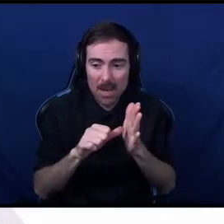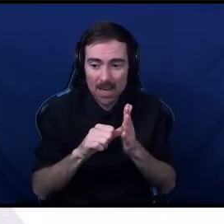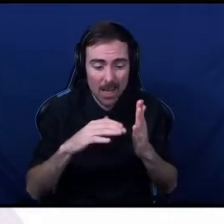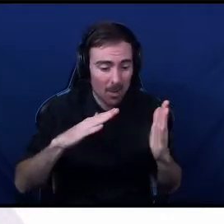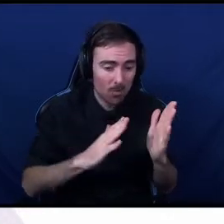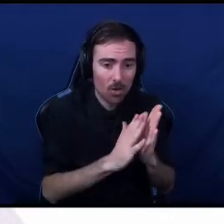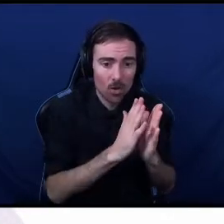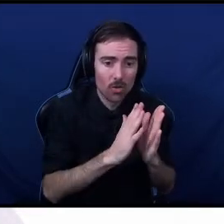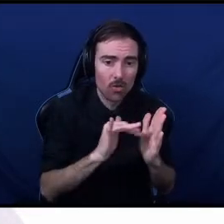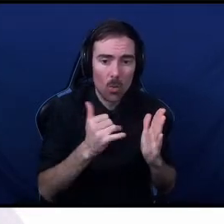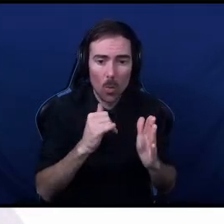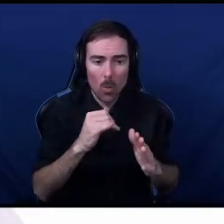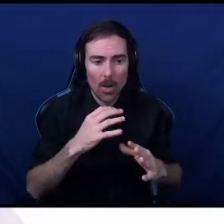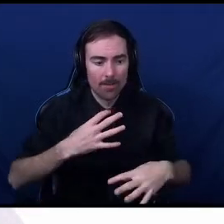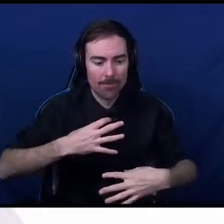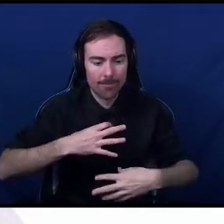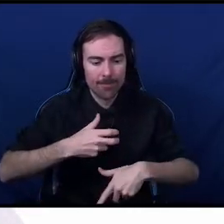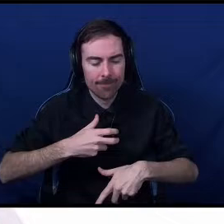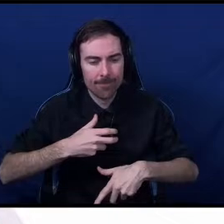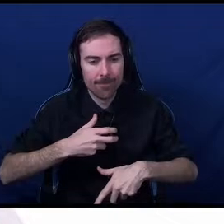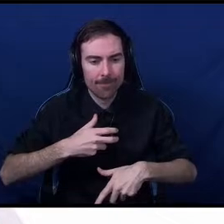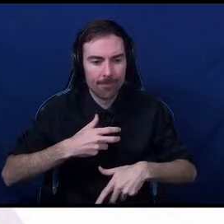people that they weren't initially designed for. As you